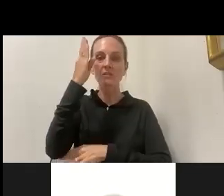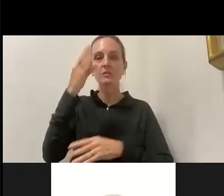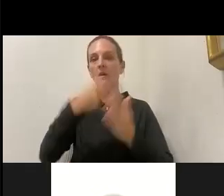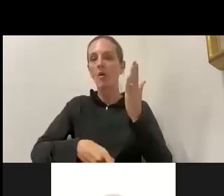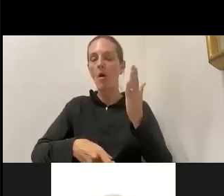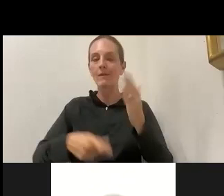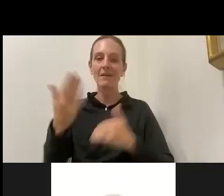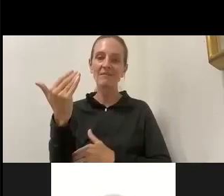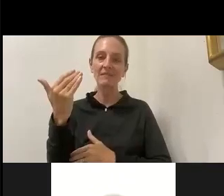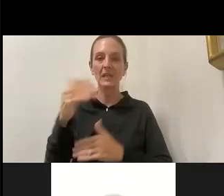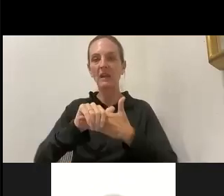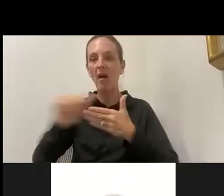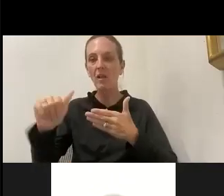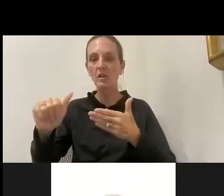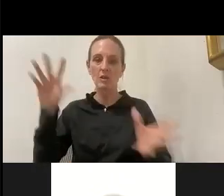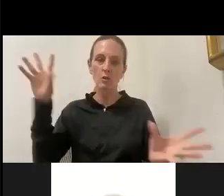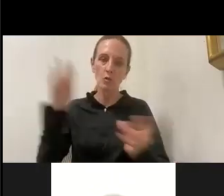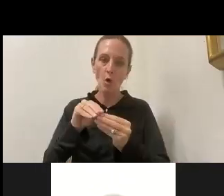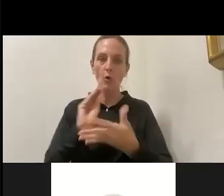and this is our total amount for that luncheon, type deal.